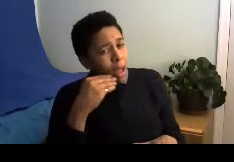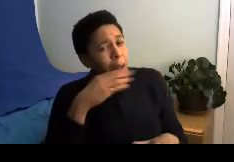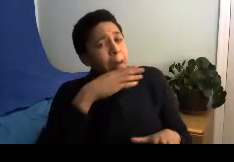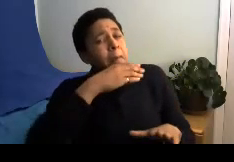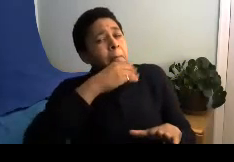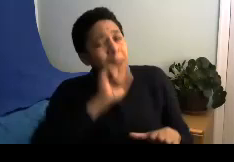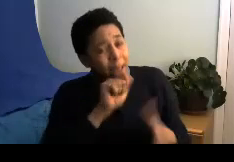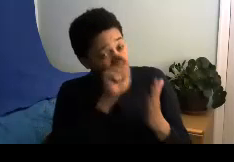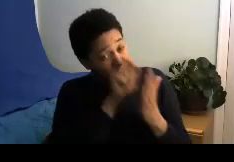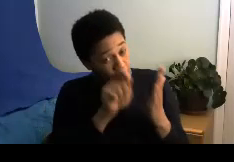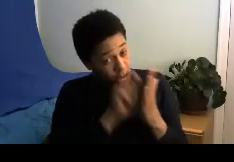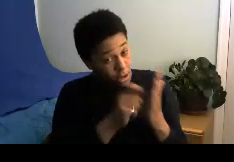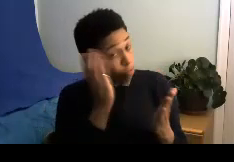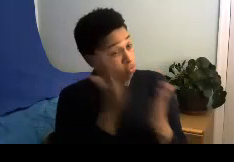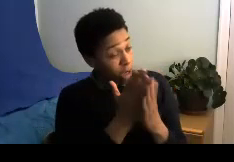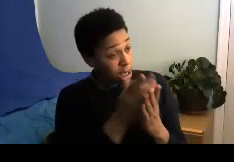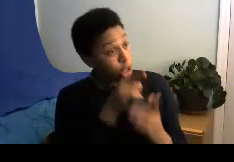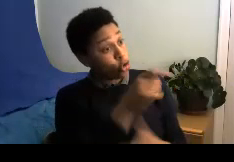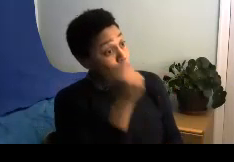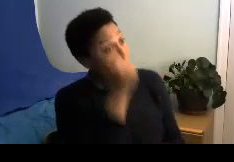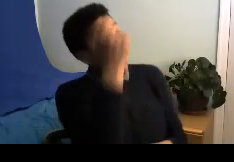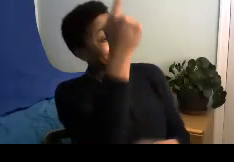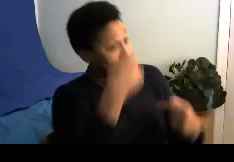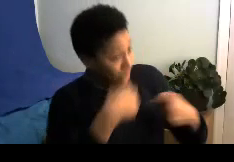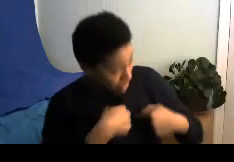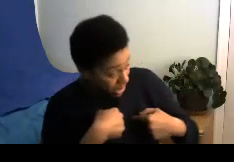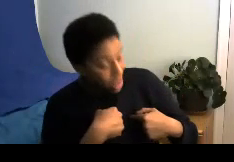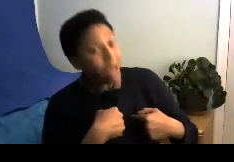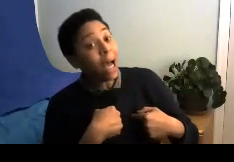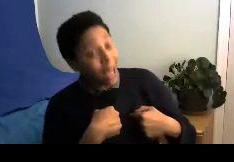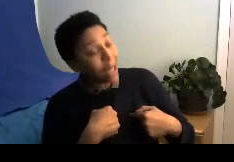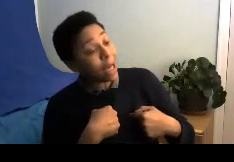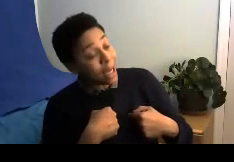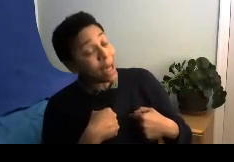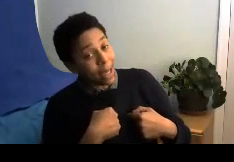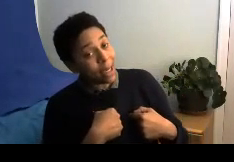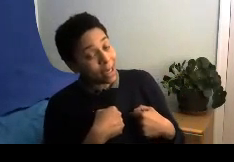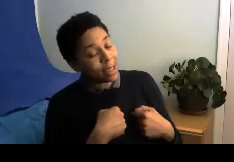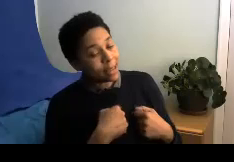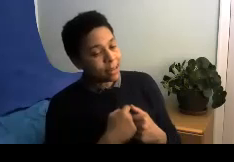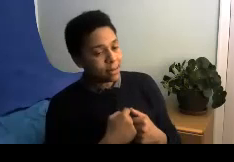and sort of telling me what I've been through. And, you know, the